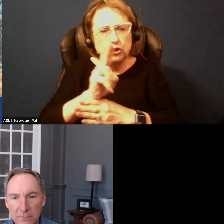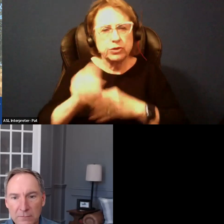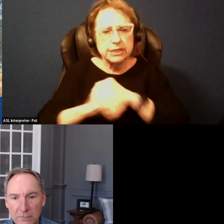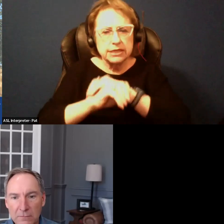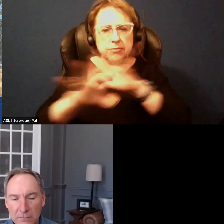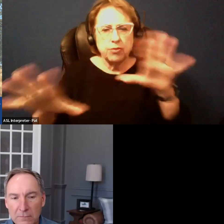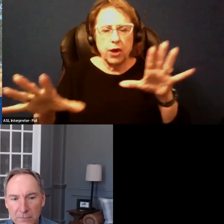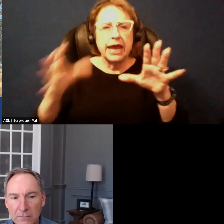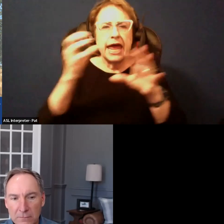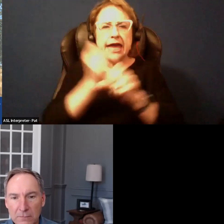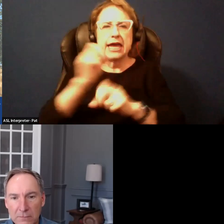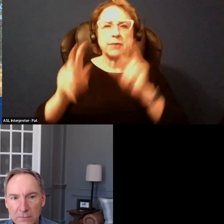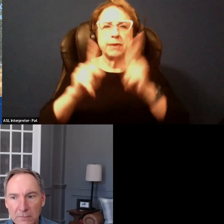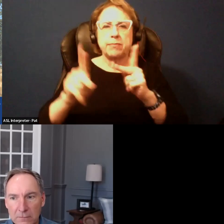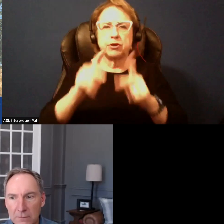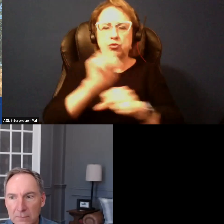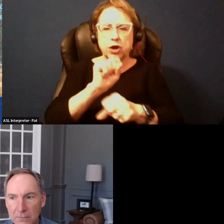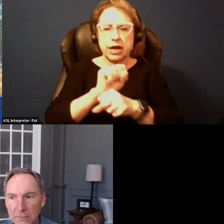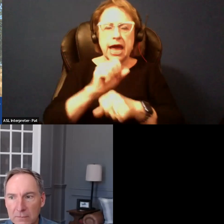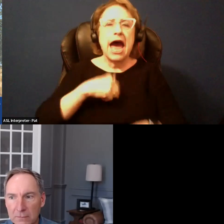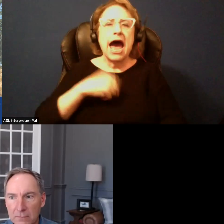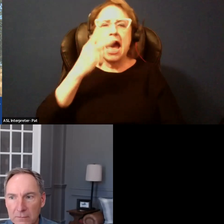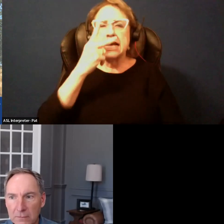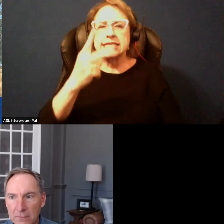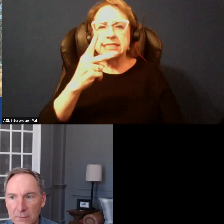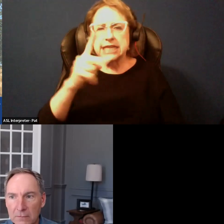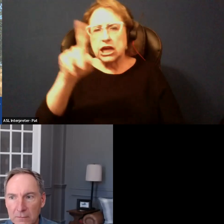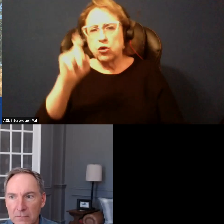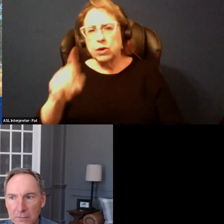Thank you. Gary, and I see there's questions in the chat that we're gonna address in a little bit